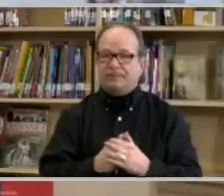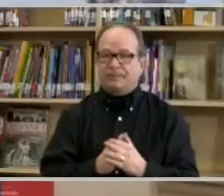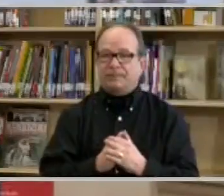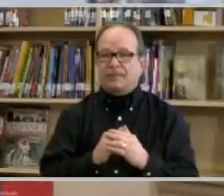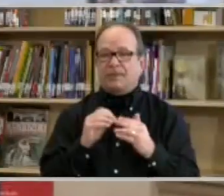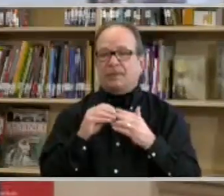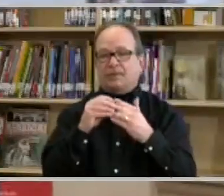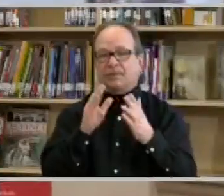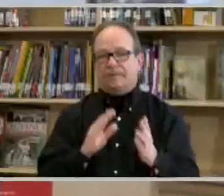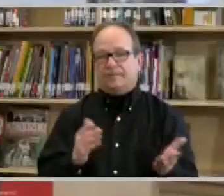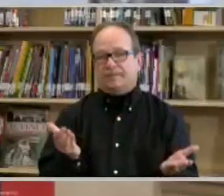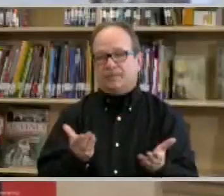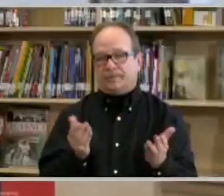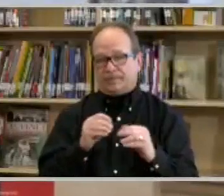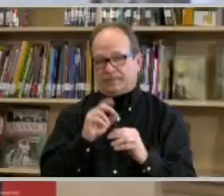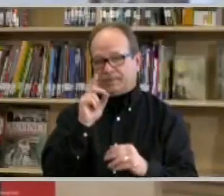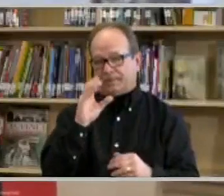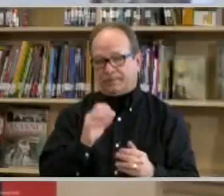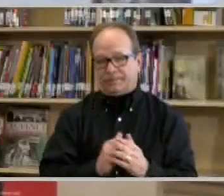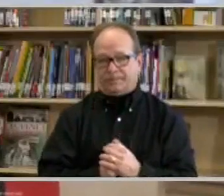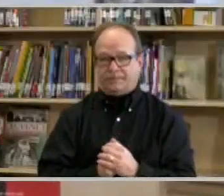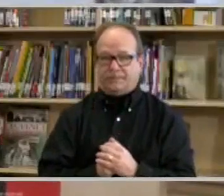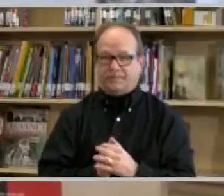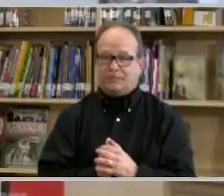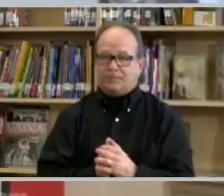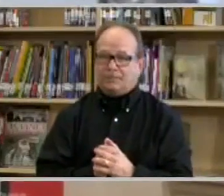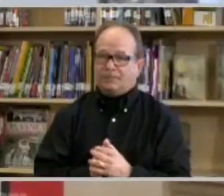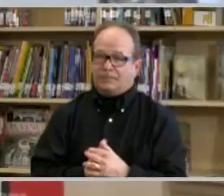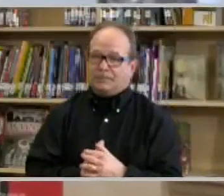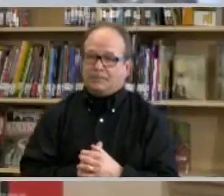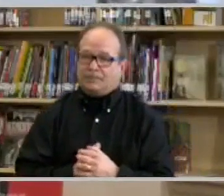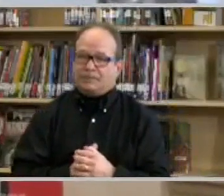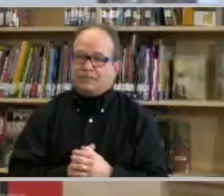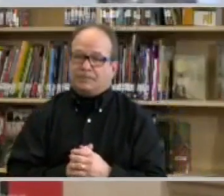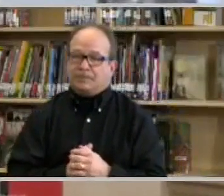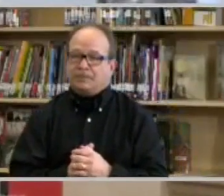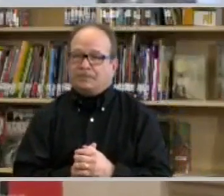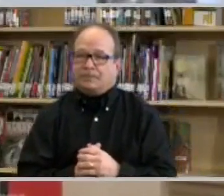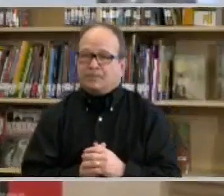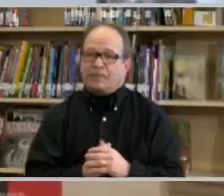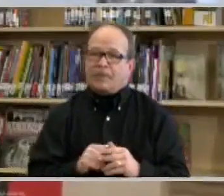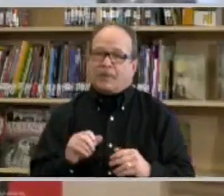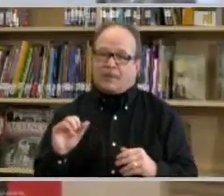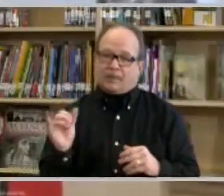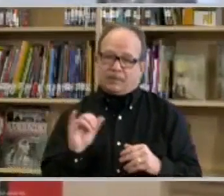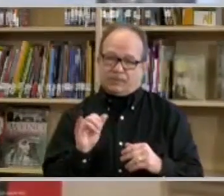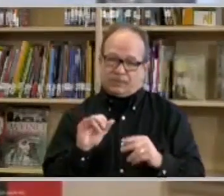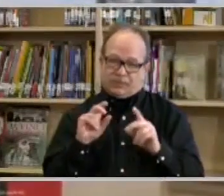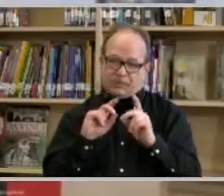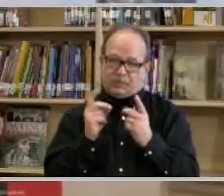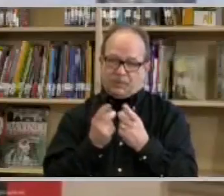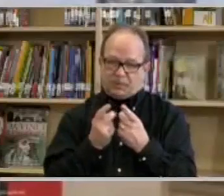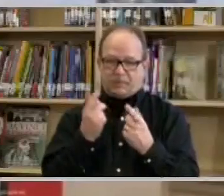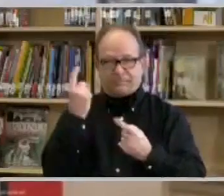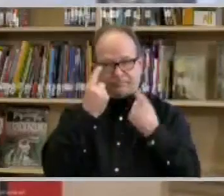AND INVEST IN QUALITY LEADERS HERE, AND WE ALSO HAVE THE TYPE